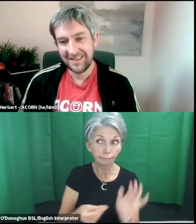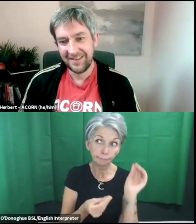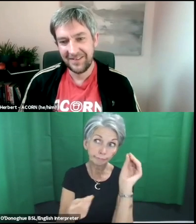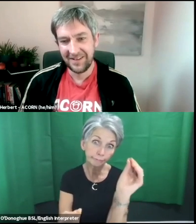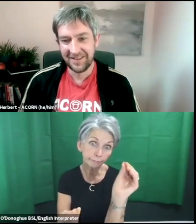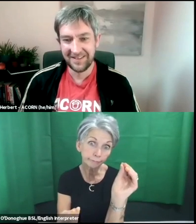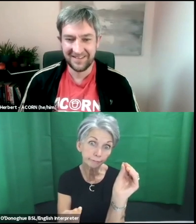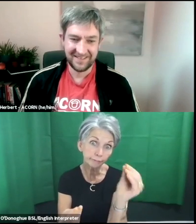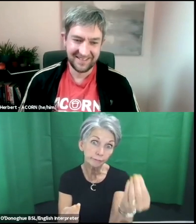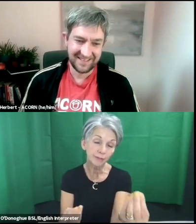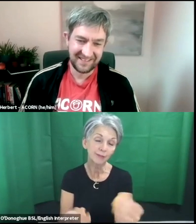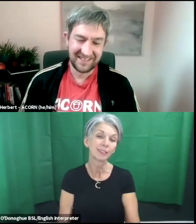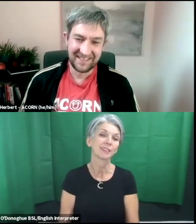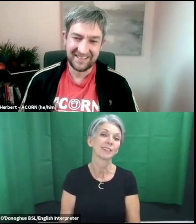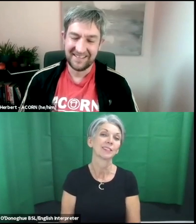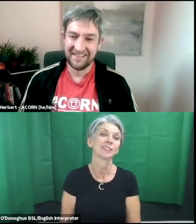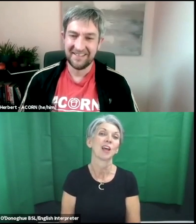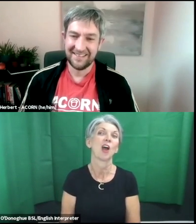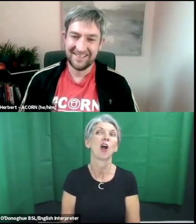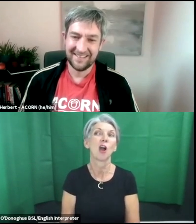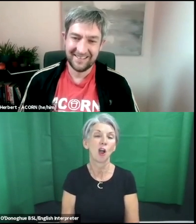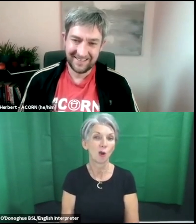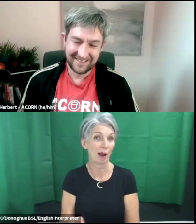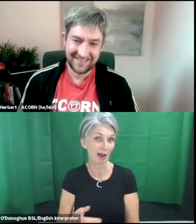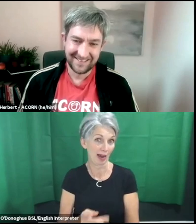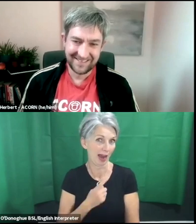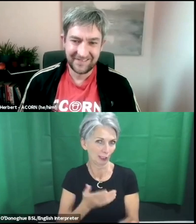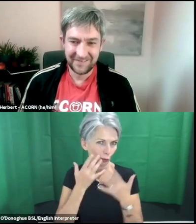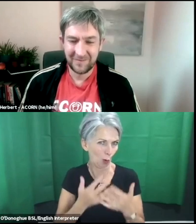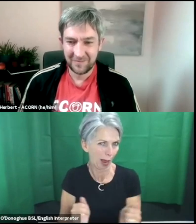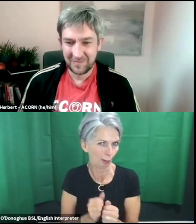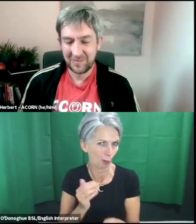I was really hoping you wouldn't ask me about that because I actually don't know how it works."